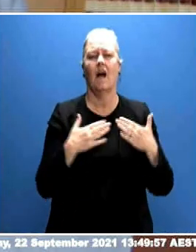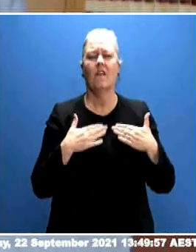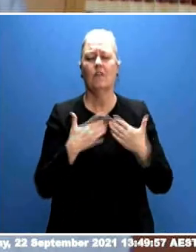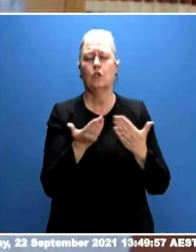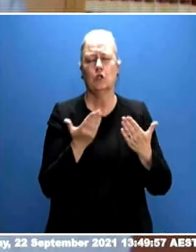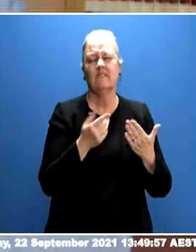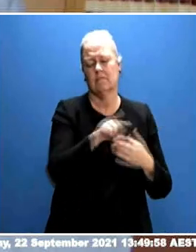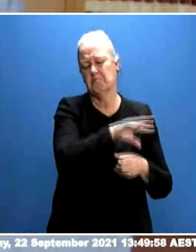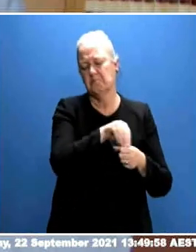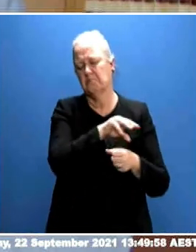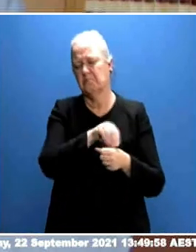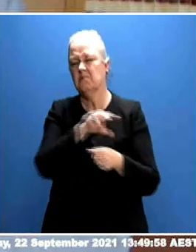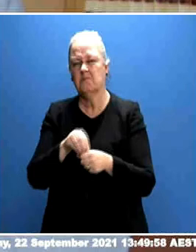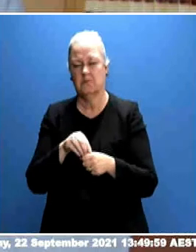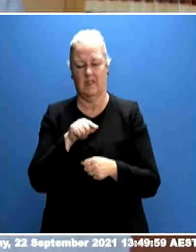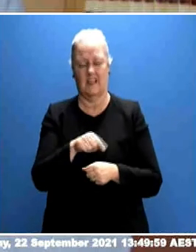That's part of my responsibility at this time.